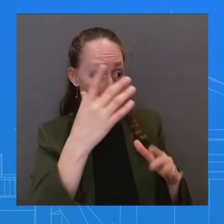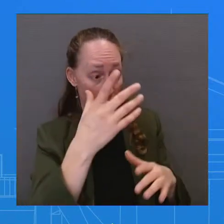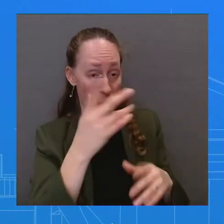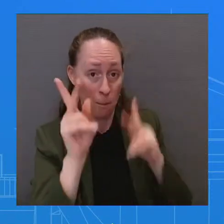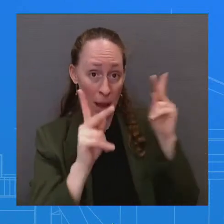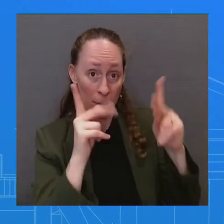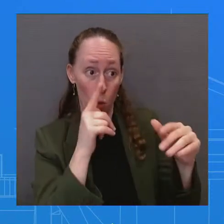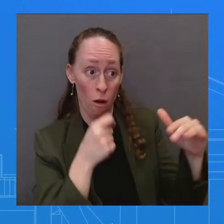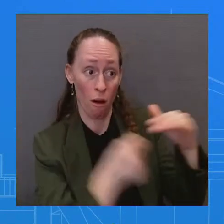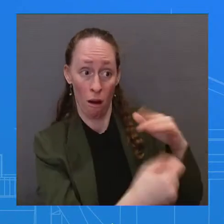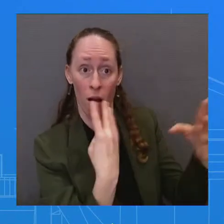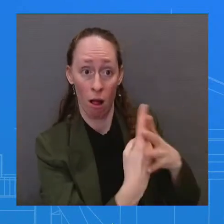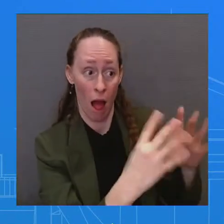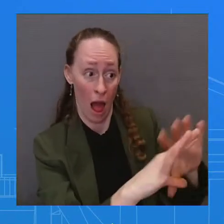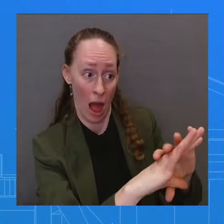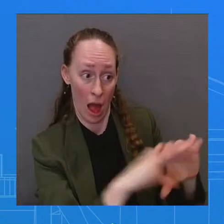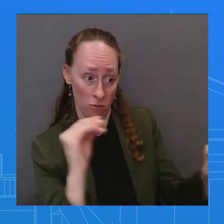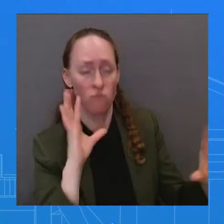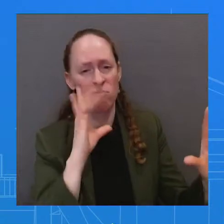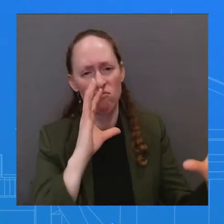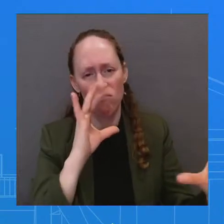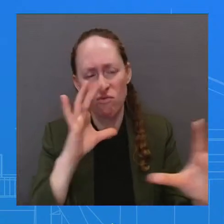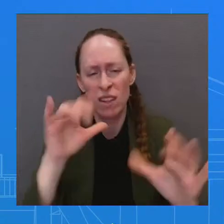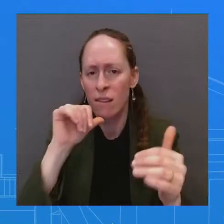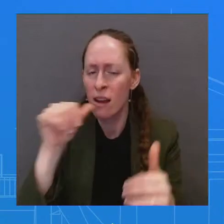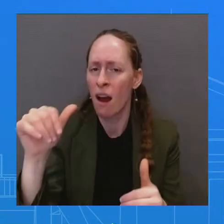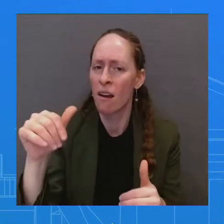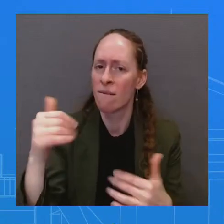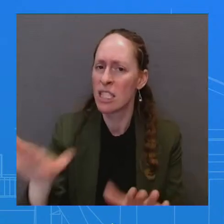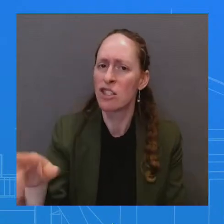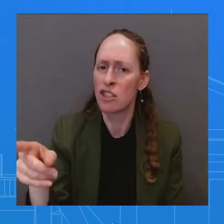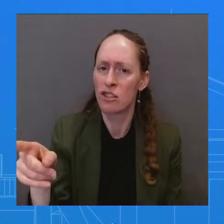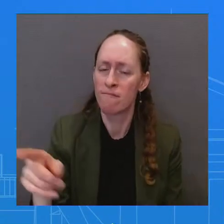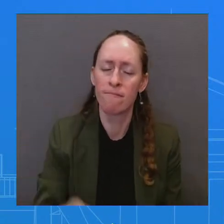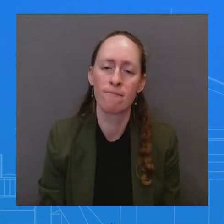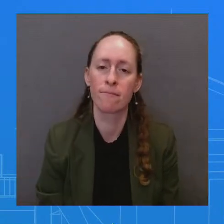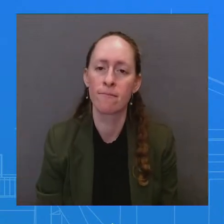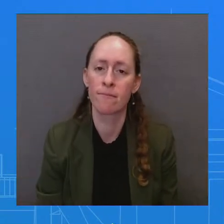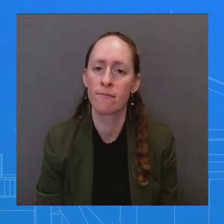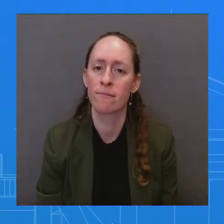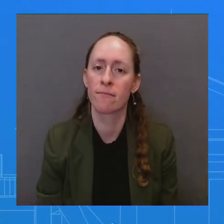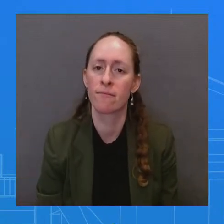learned about how the now-returned hostages were treated in captivity? Mr. Kirby: I don't know that we have